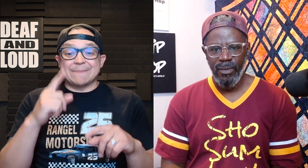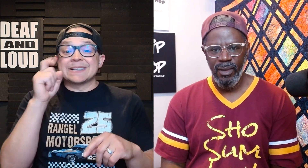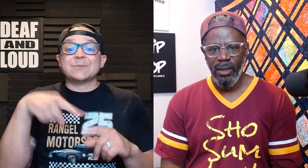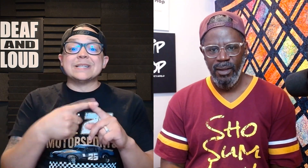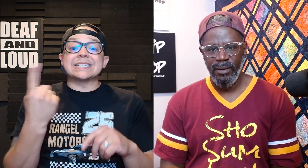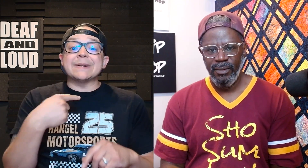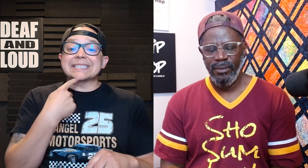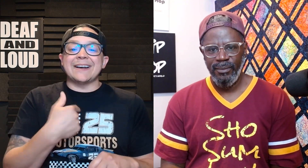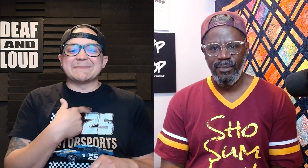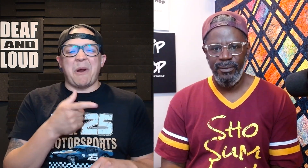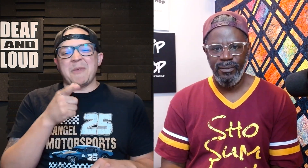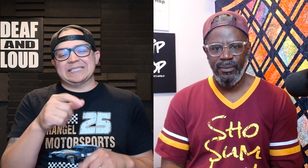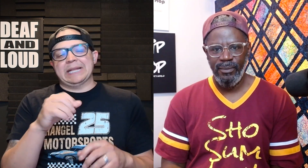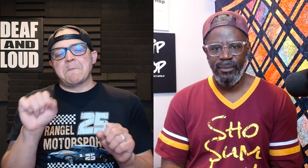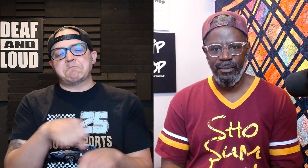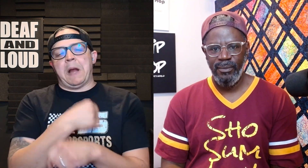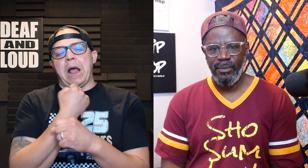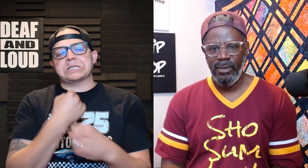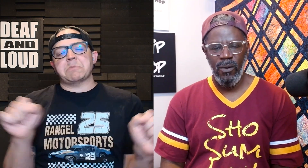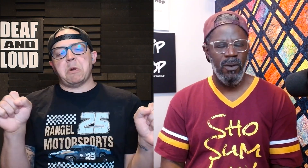Because when somebody tells me, oh, that's impossible.